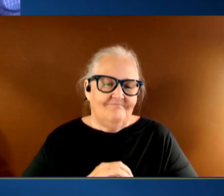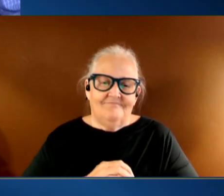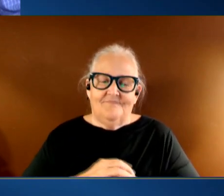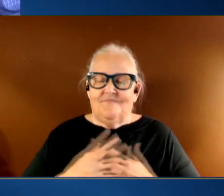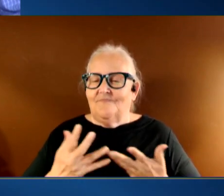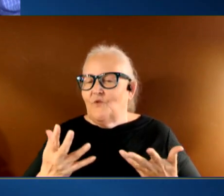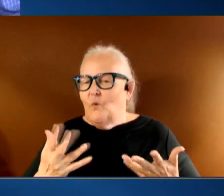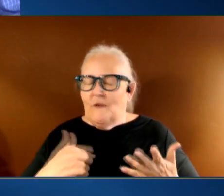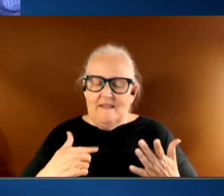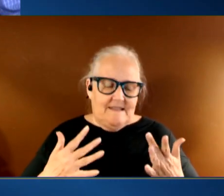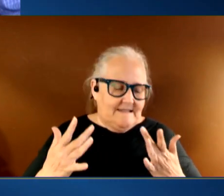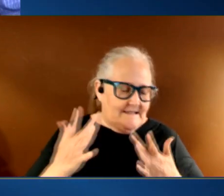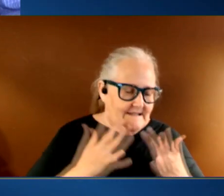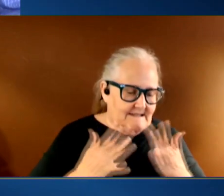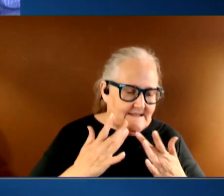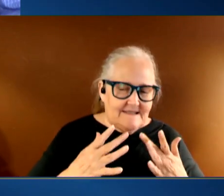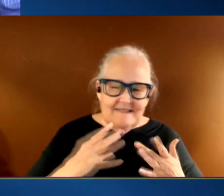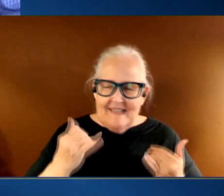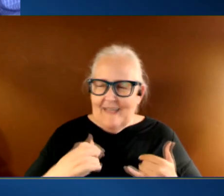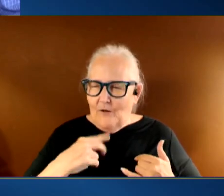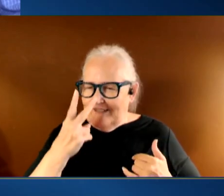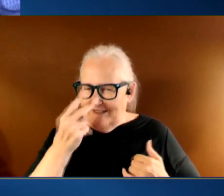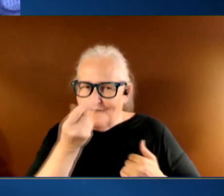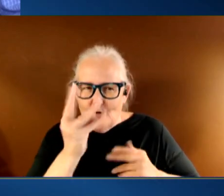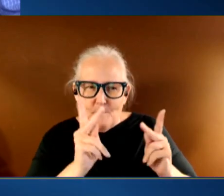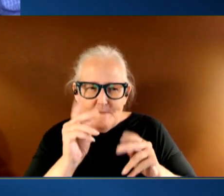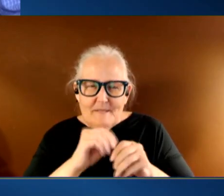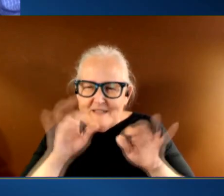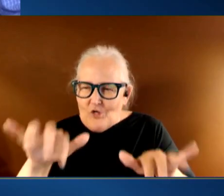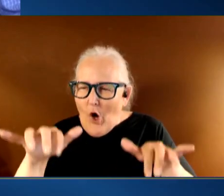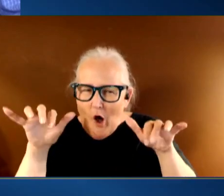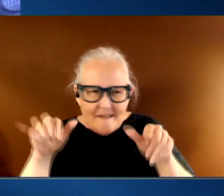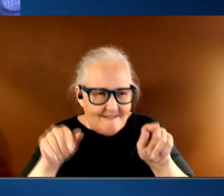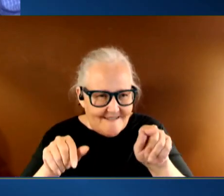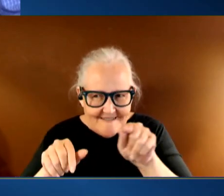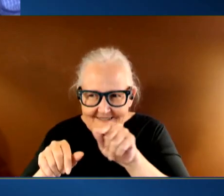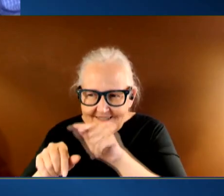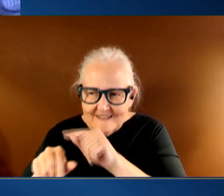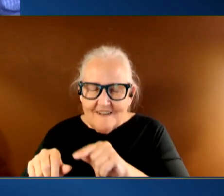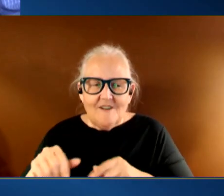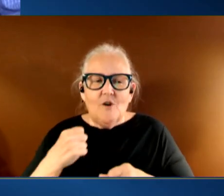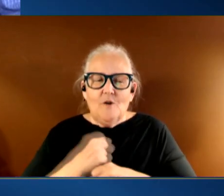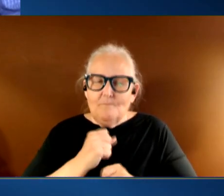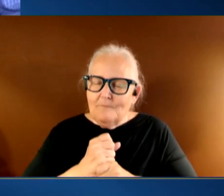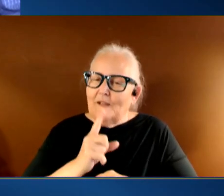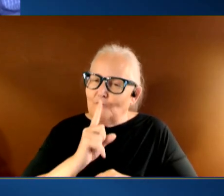and I say a handful of us -- a handful of them, made sure that we had an organization